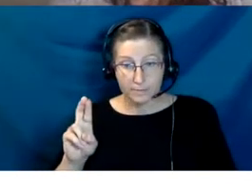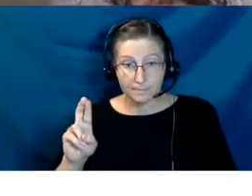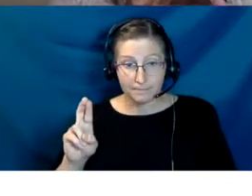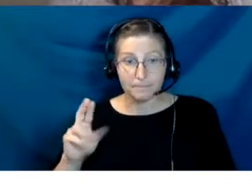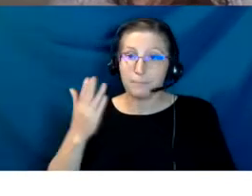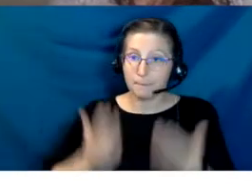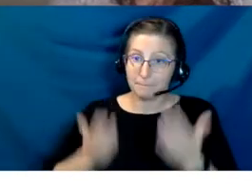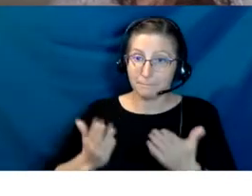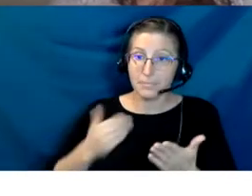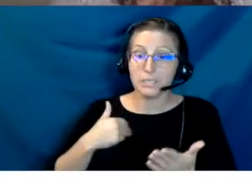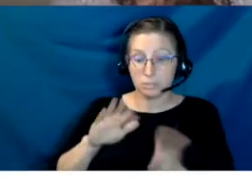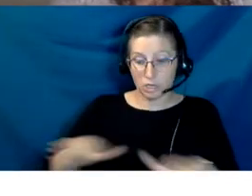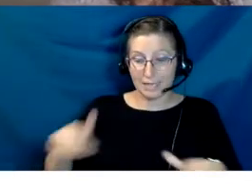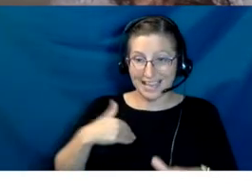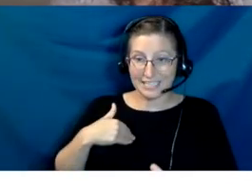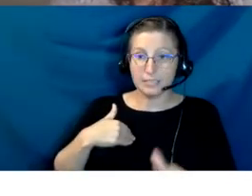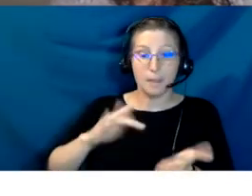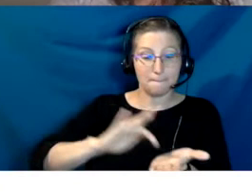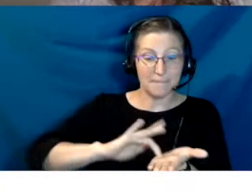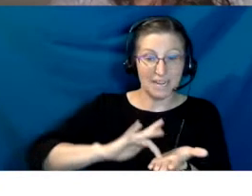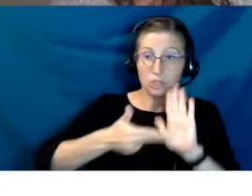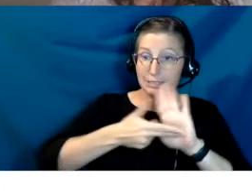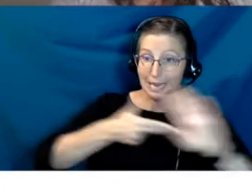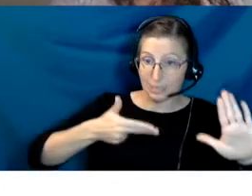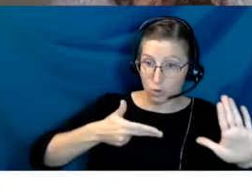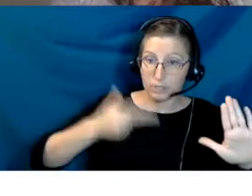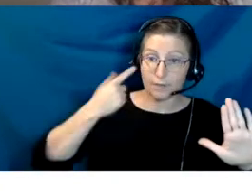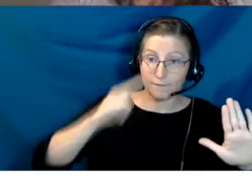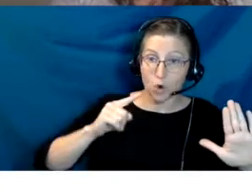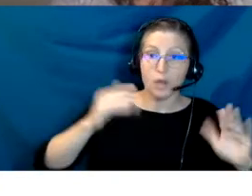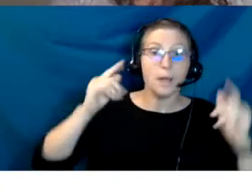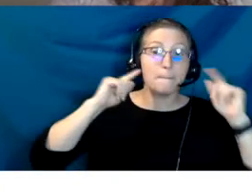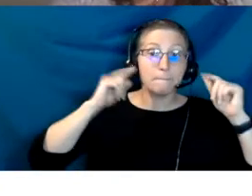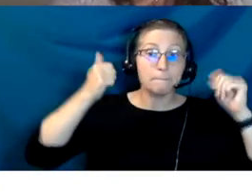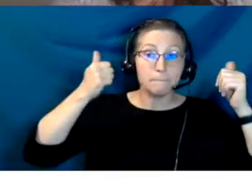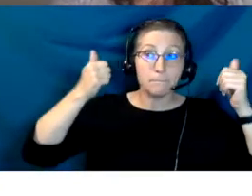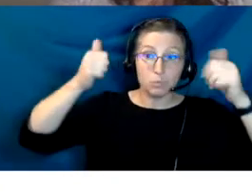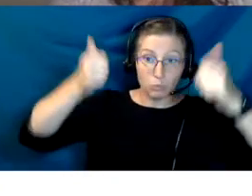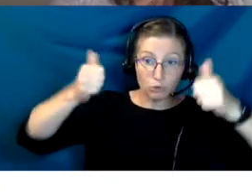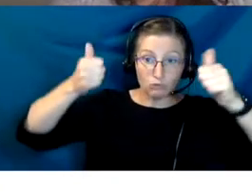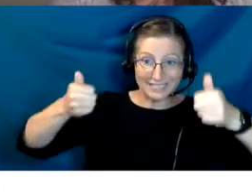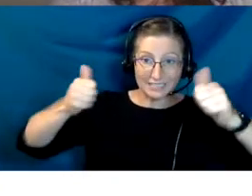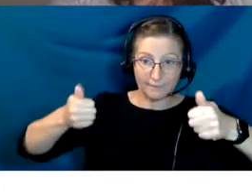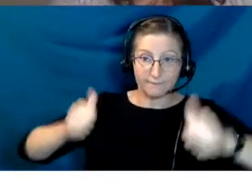of a progressive medical condition that may potentially result in that combined vision